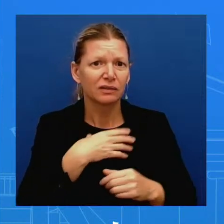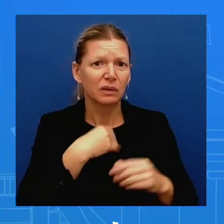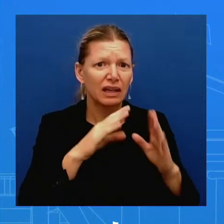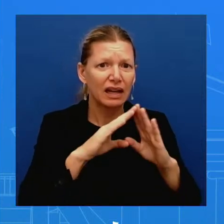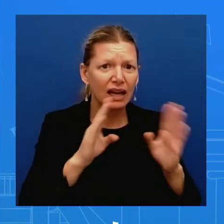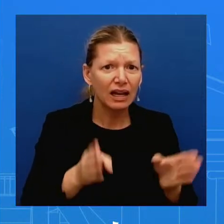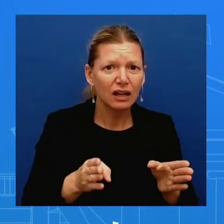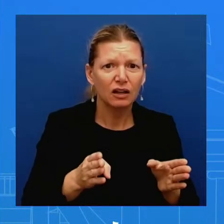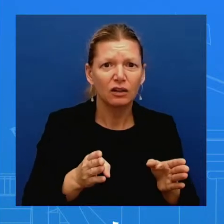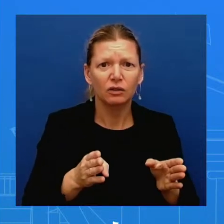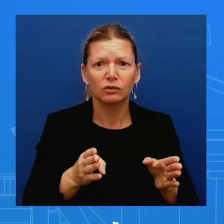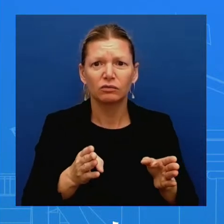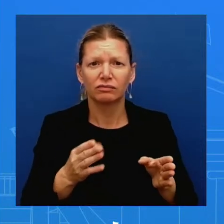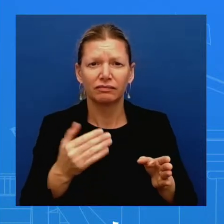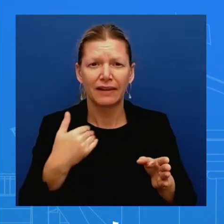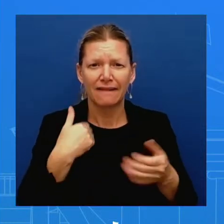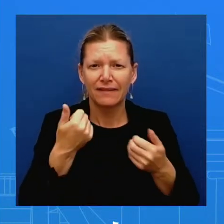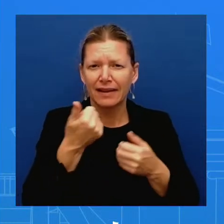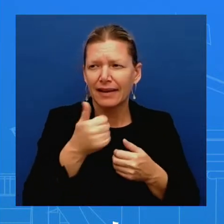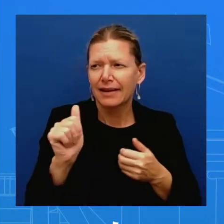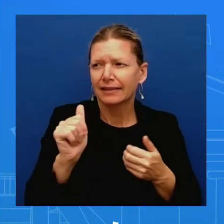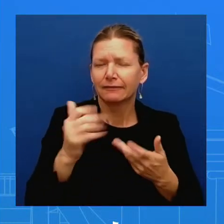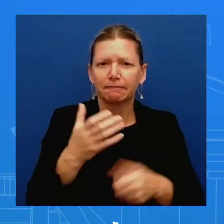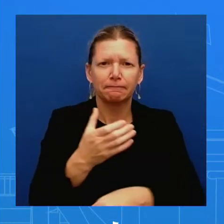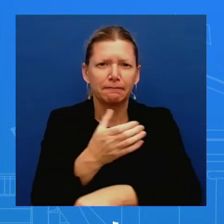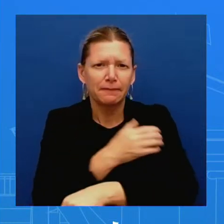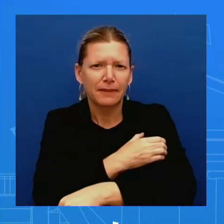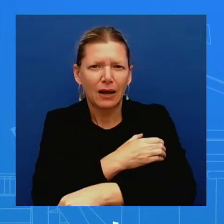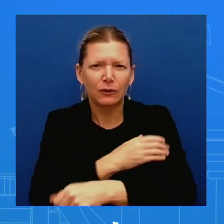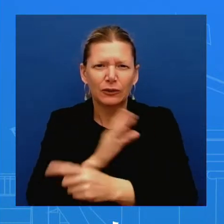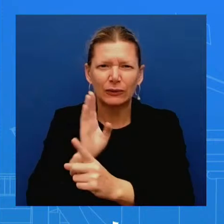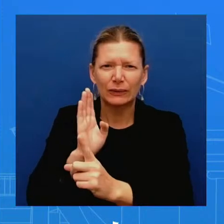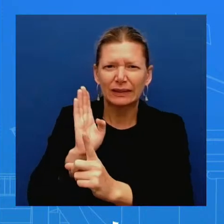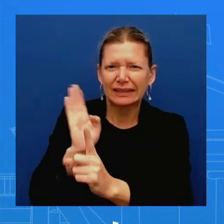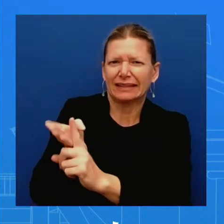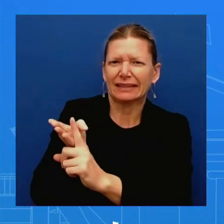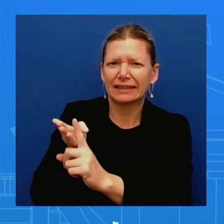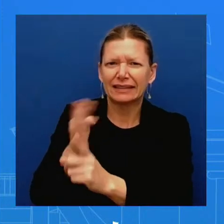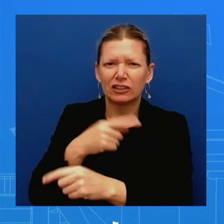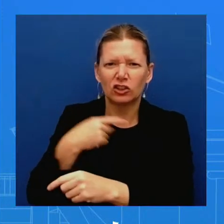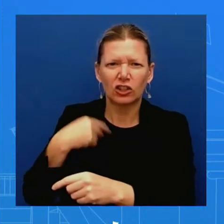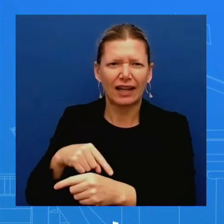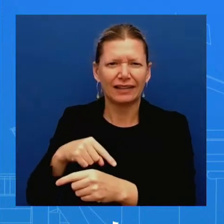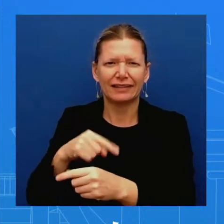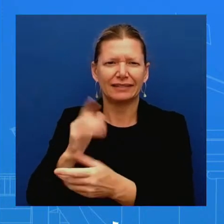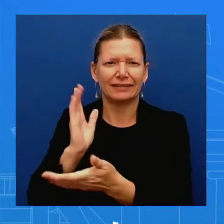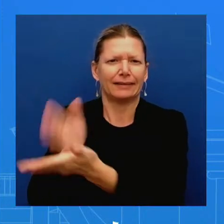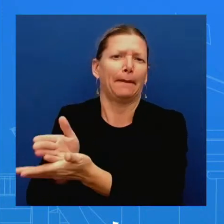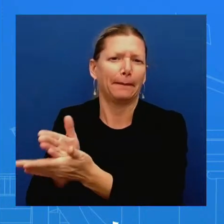Ms. Jean-Pierre: Look, I mean, we've been very clear publicly. We've been very clear privately. And we'll continue to do that.